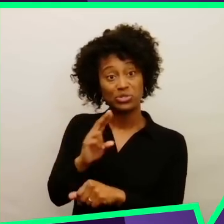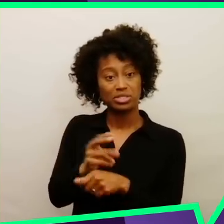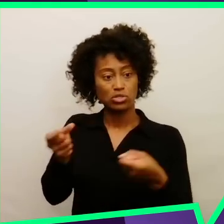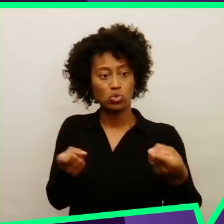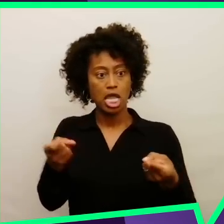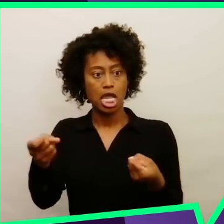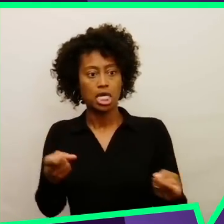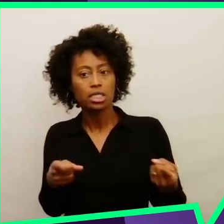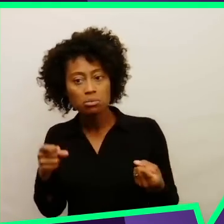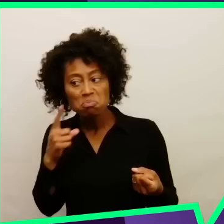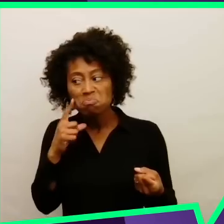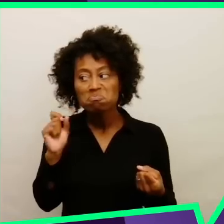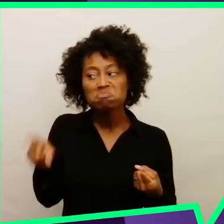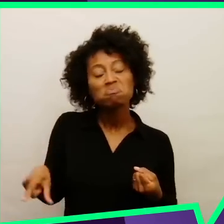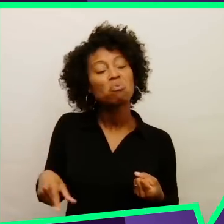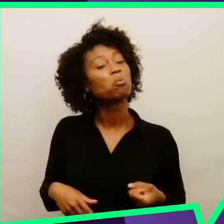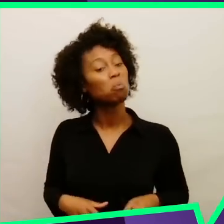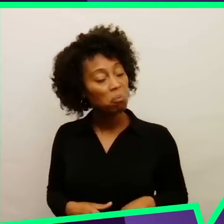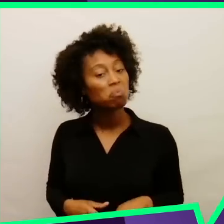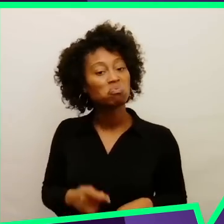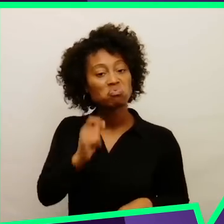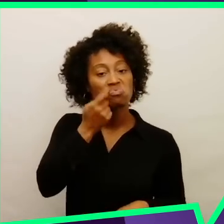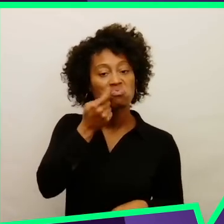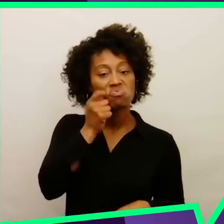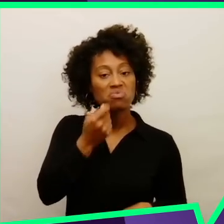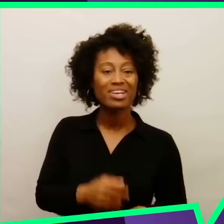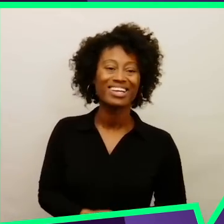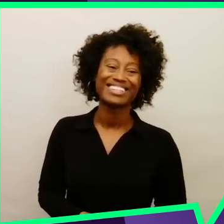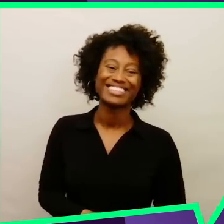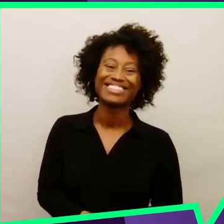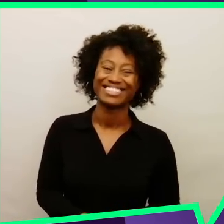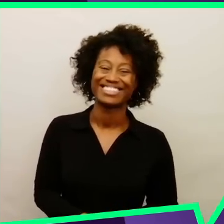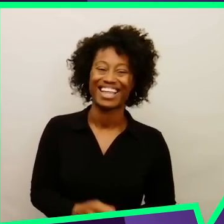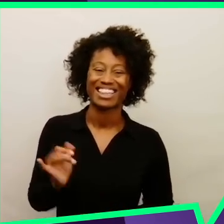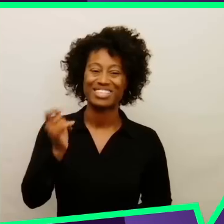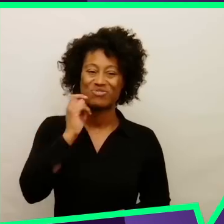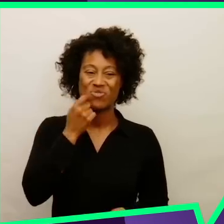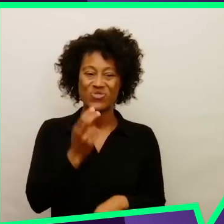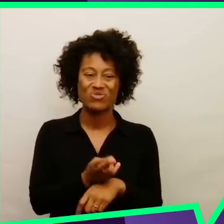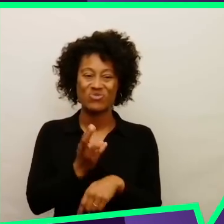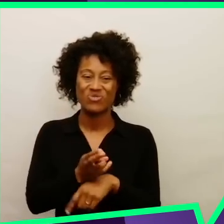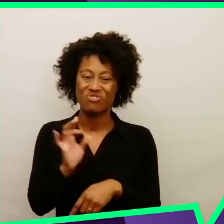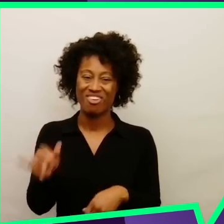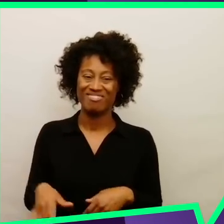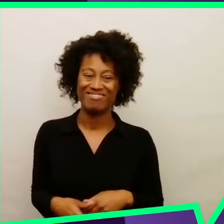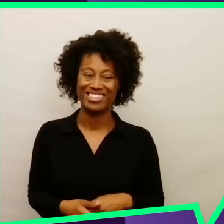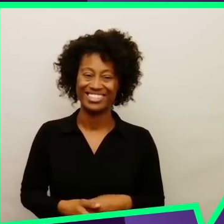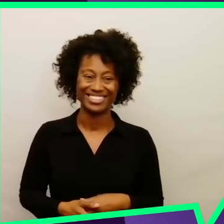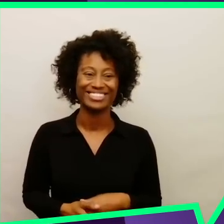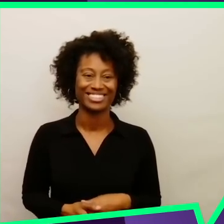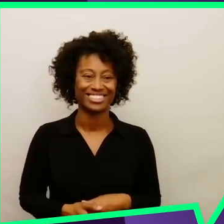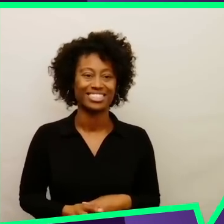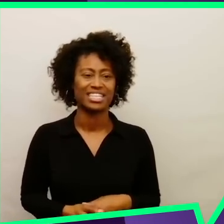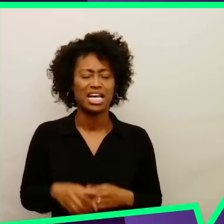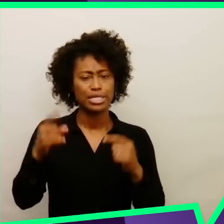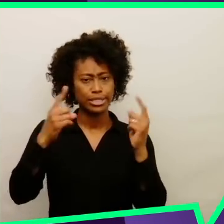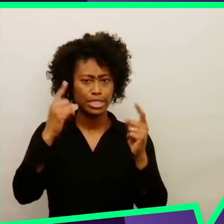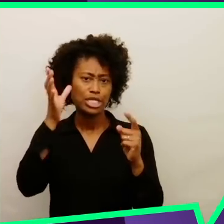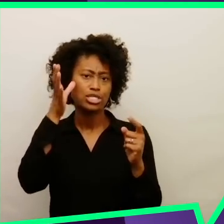it looks like he is actually using the wheel. That's pretty cool. Yeah, that is cool that he's using the wheel.